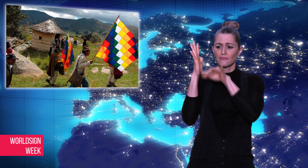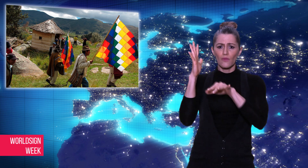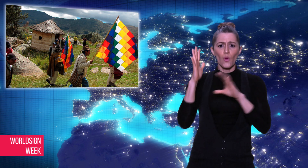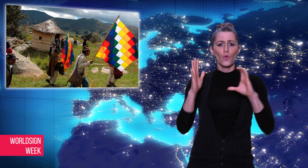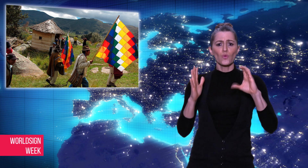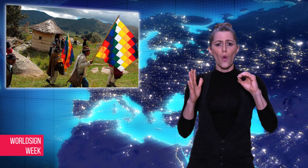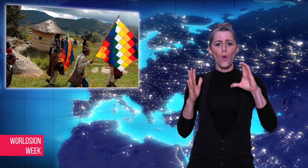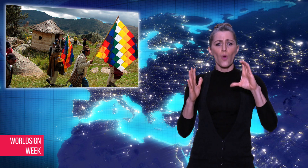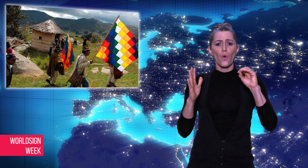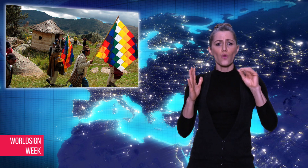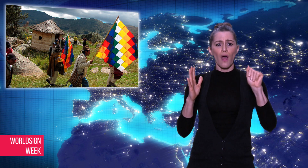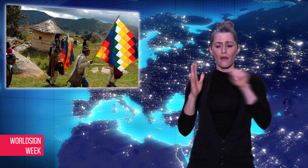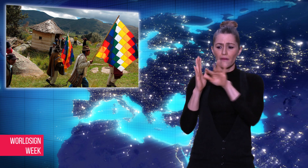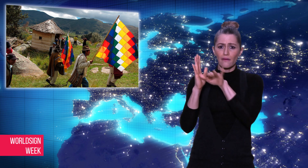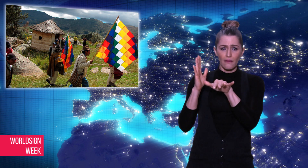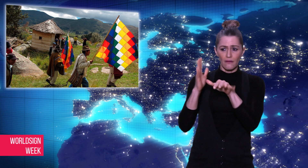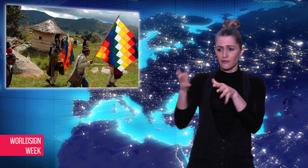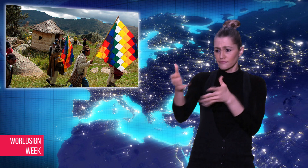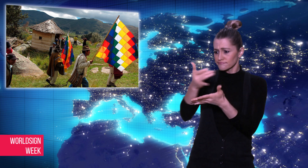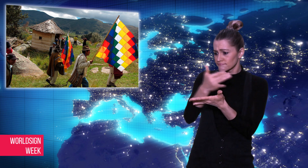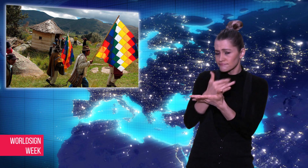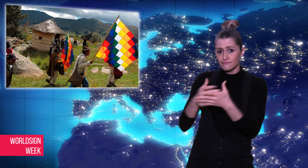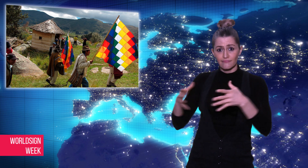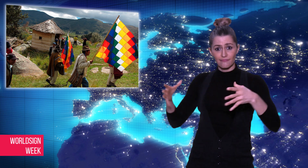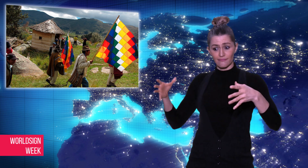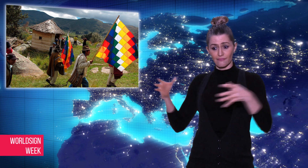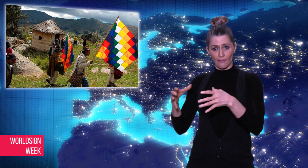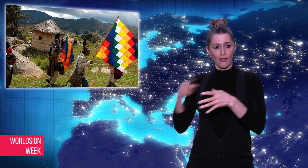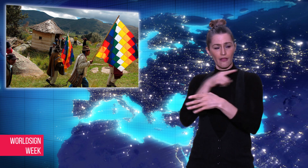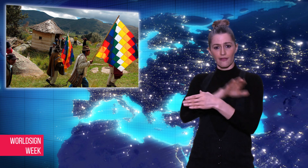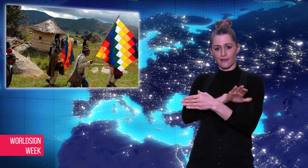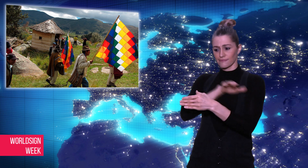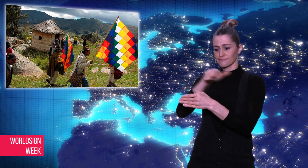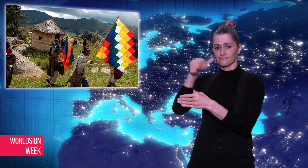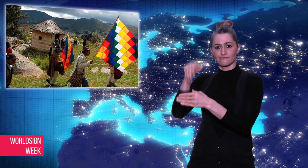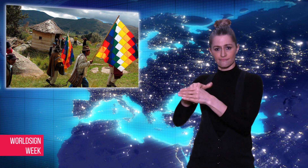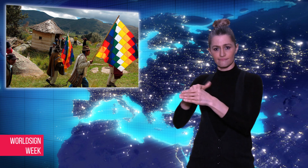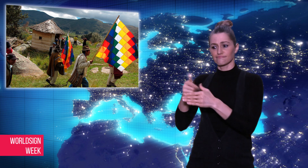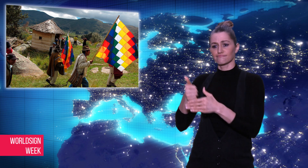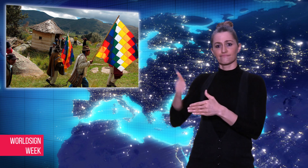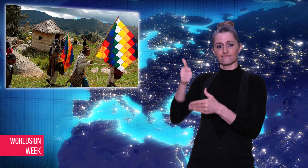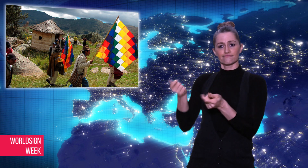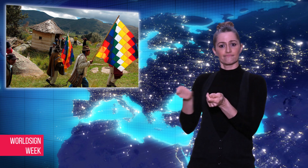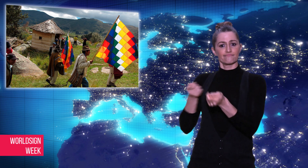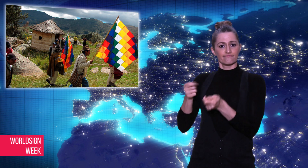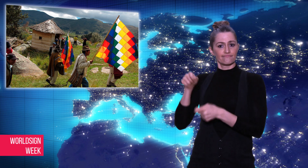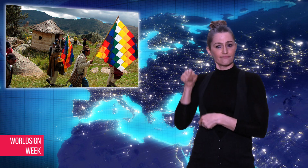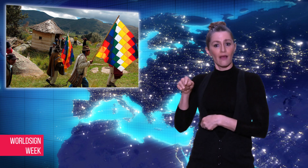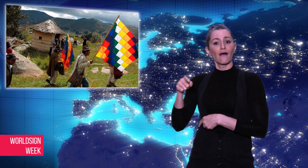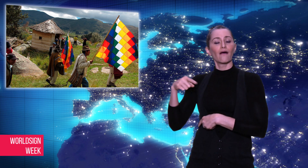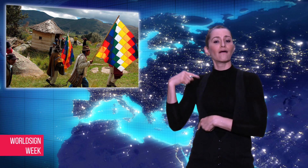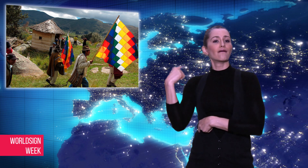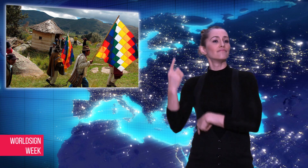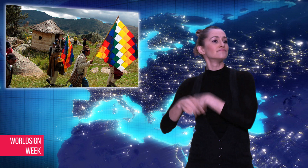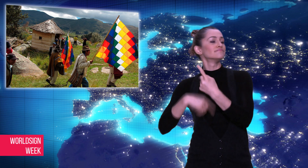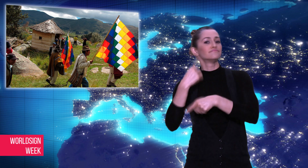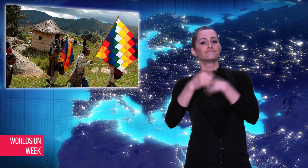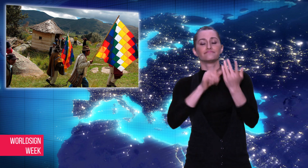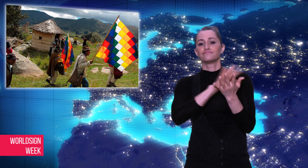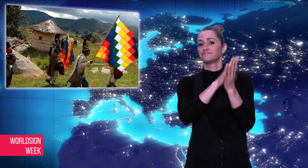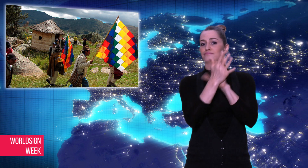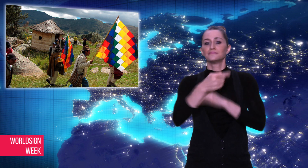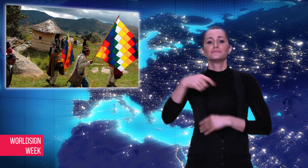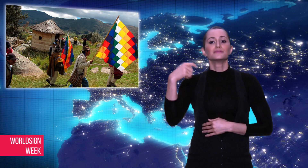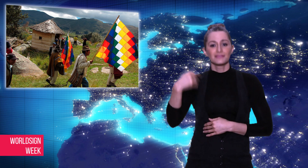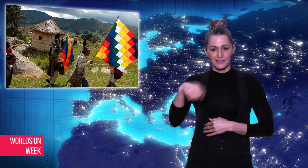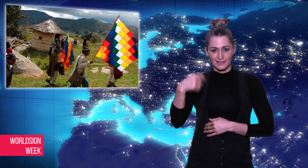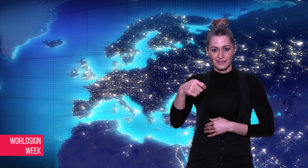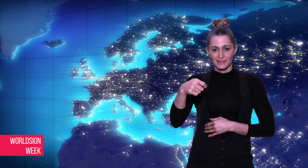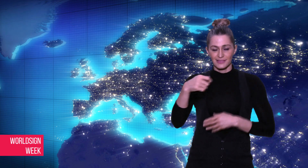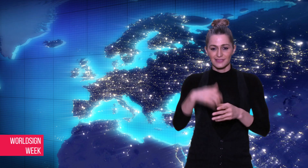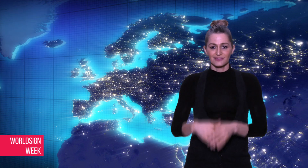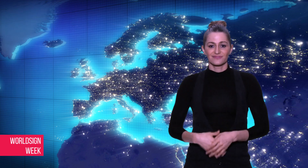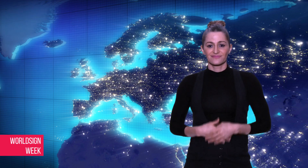union leader for cocoa growers.